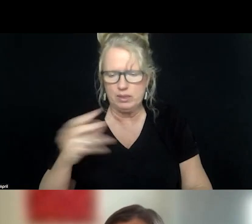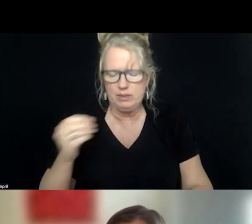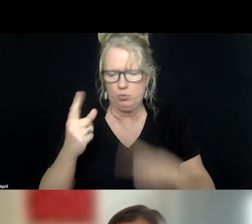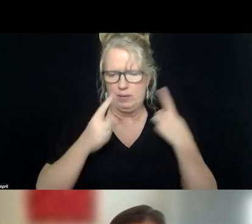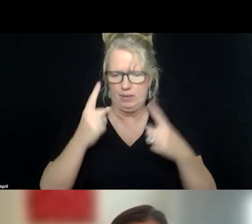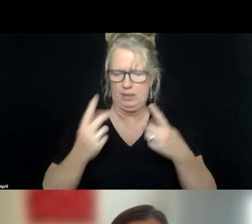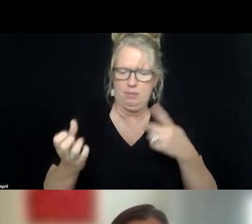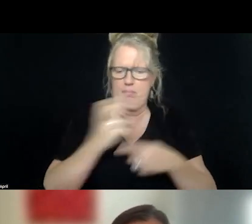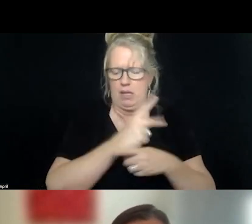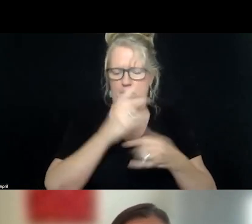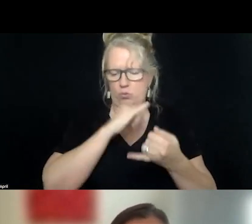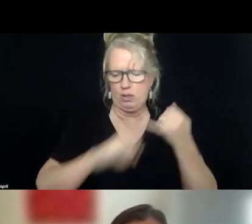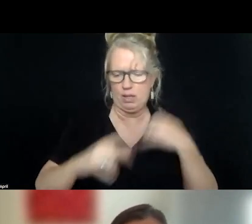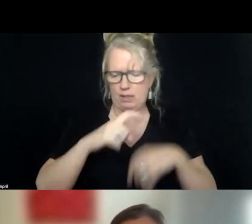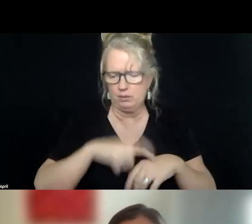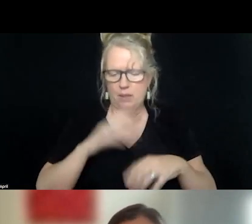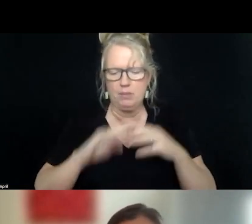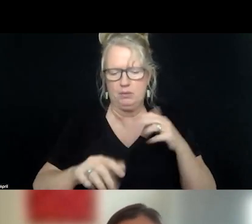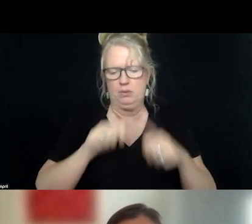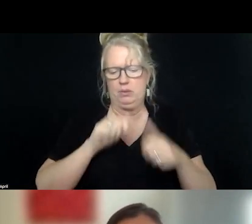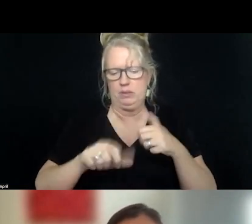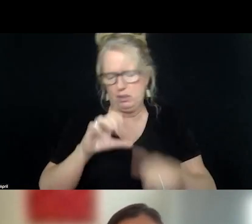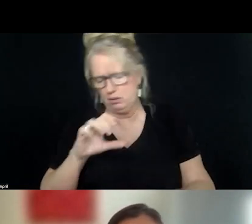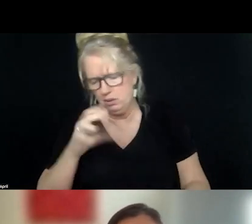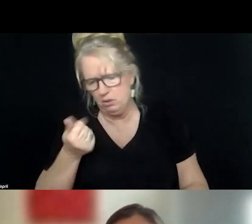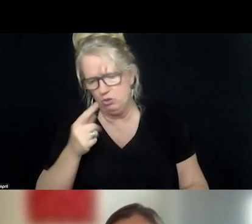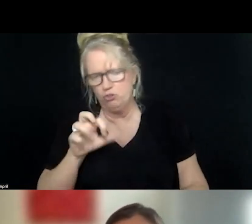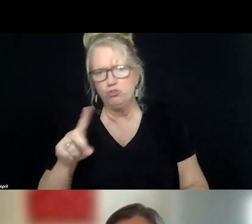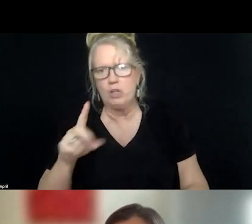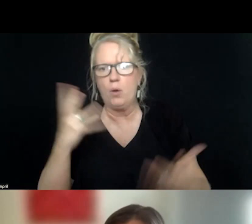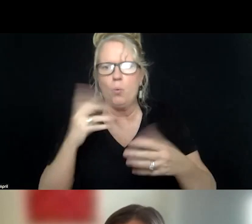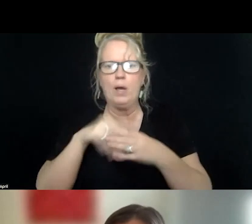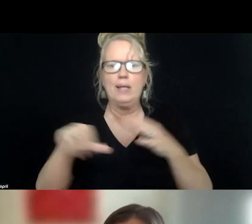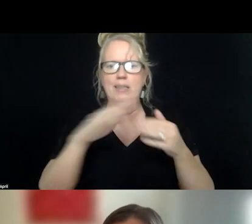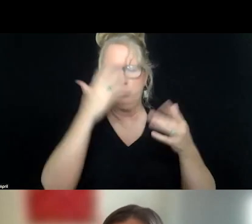THE LAST TIME YOU TEXTED OR CHATTED A CRISIS LINE, WHAT WENT INTO YOUR DECISION TO CONTACT THEM?